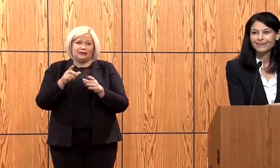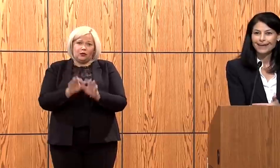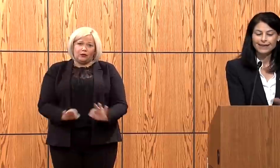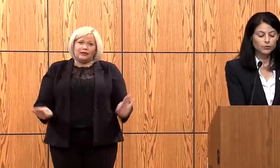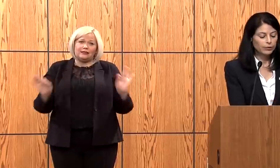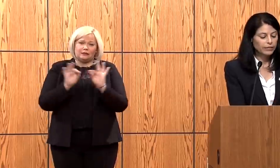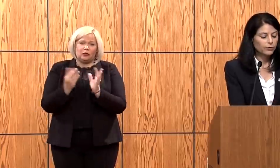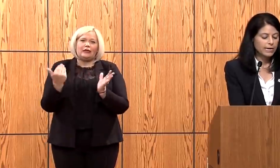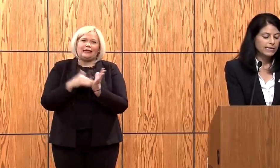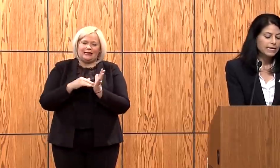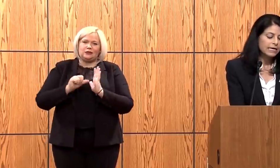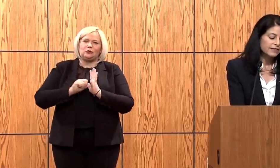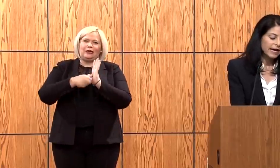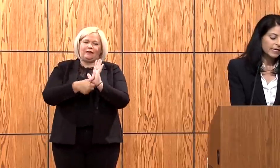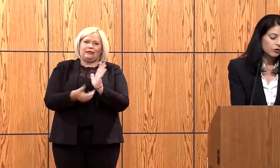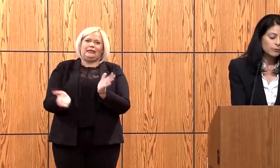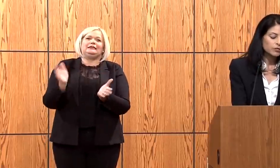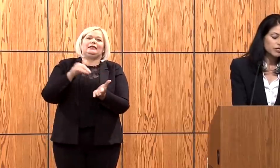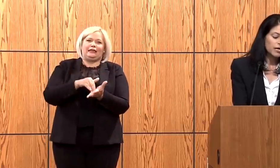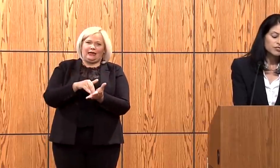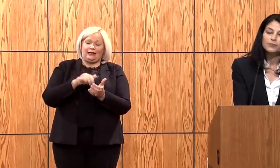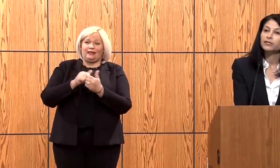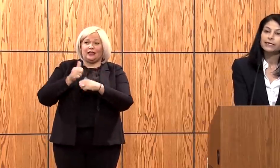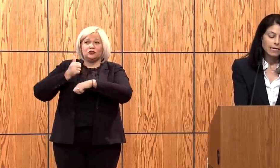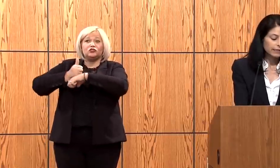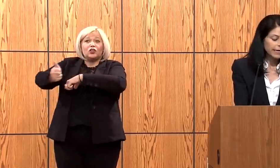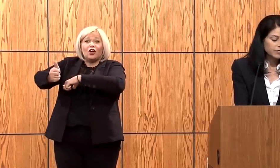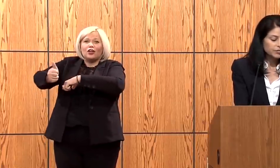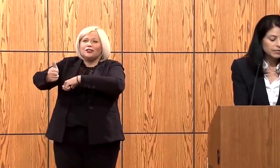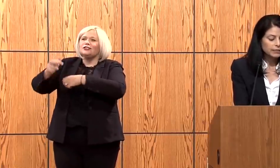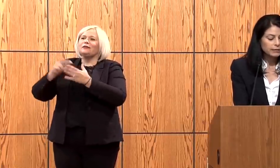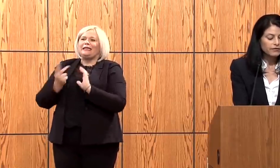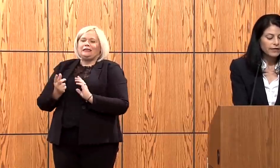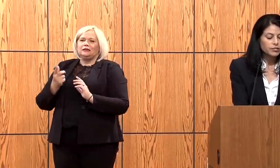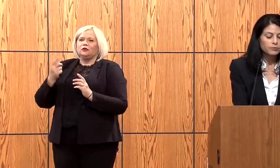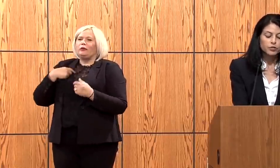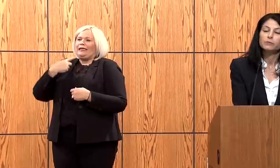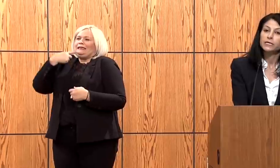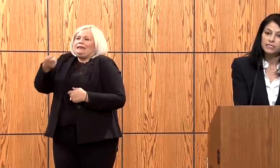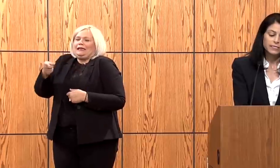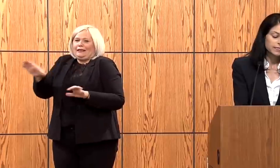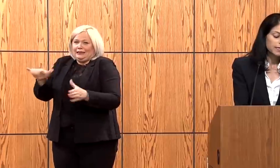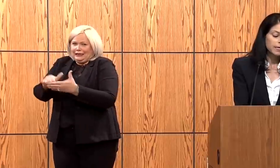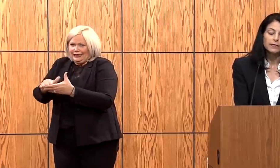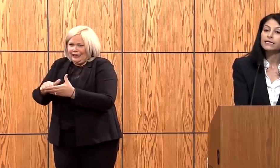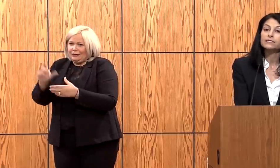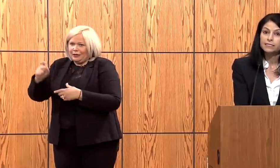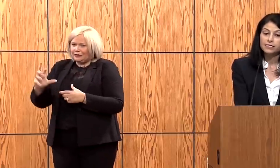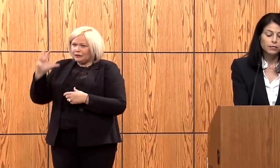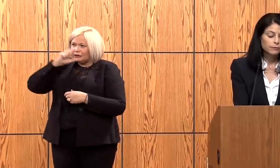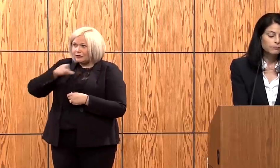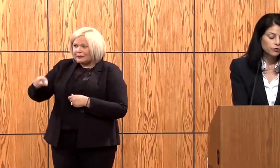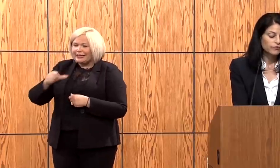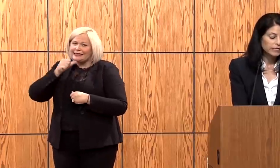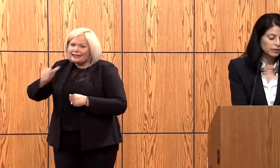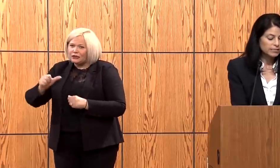CRIMES DIVISION, SAHID-- AND TOM, THANKS TO ALL OF YOU, AND TOM, THANKS TO ALL OF YOU, IN ADDITION, OF COURSE, IT’S IN ADDITION, OF COURSE, IT’S IMPORTANT TO REITERATE THAT A IMPORTANT TO REITERATE THAT A CRIMINAL CHARGE IS MERELY AN